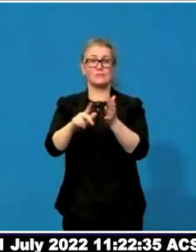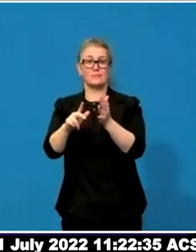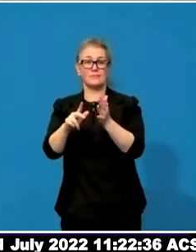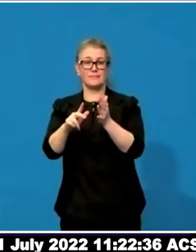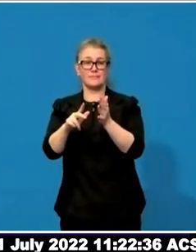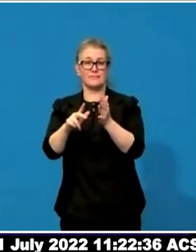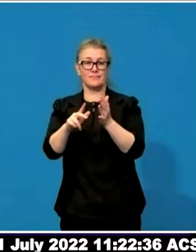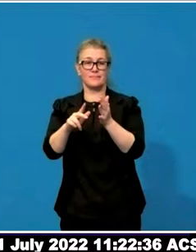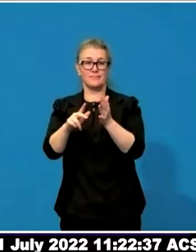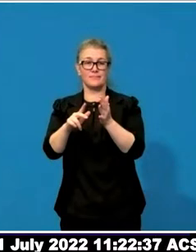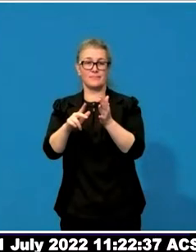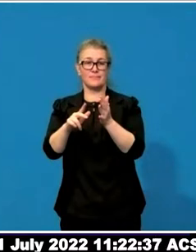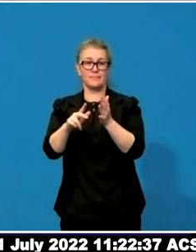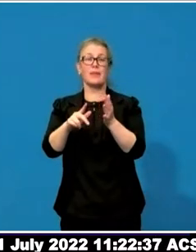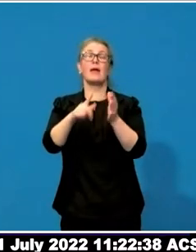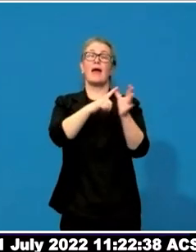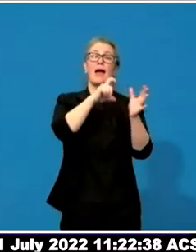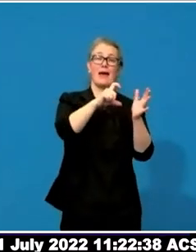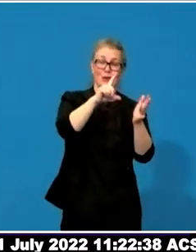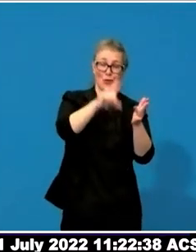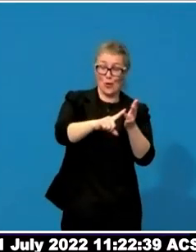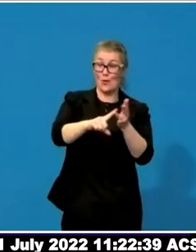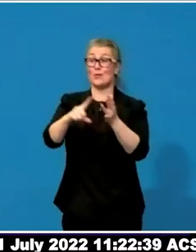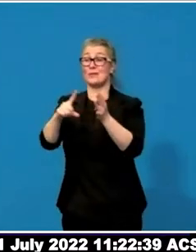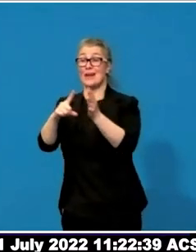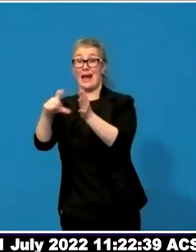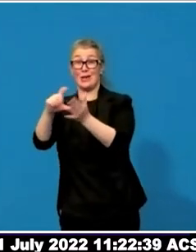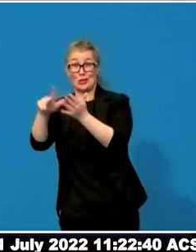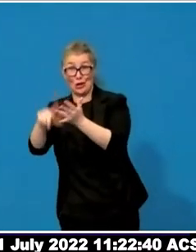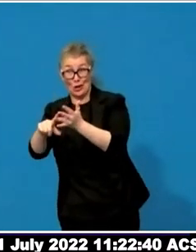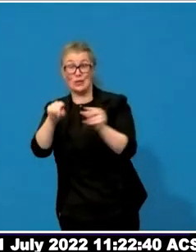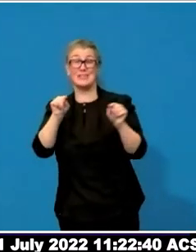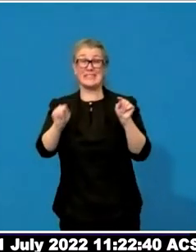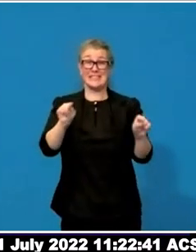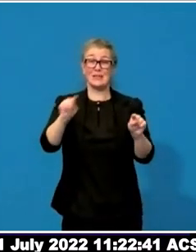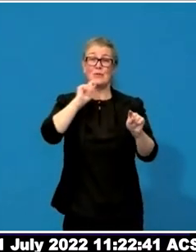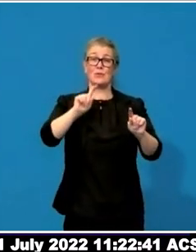services, and advocate that capacity building which supports an ACCHO-led approach